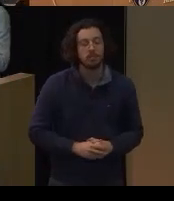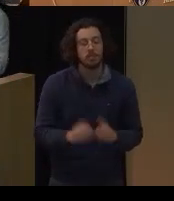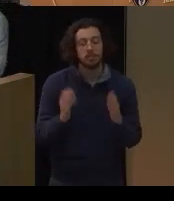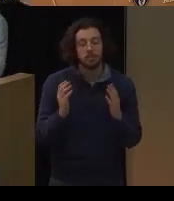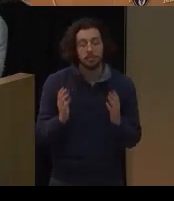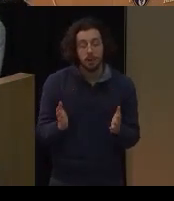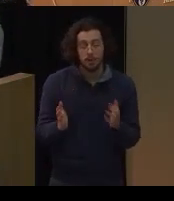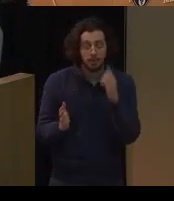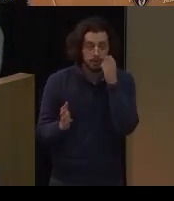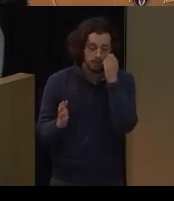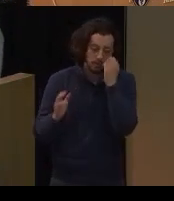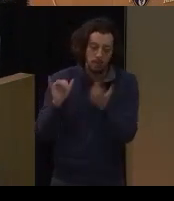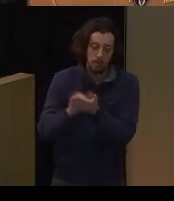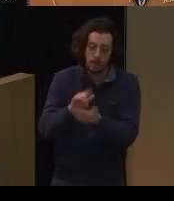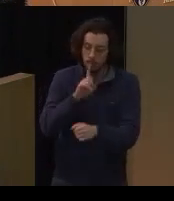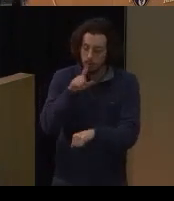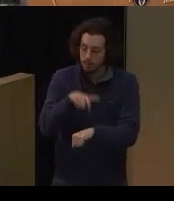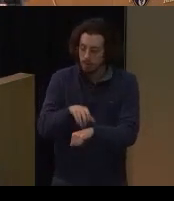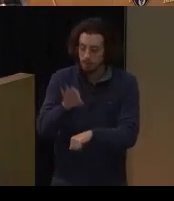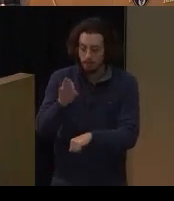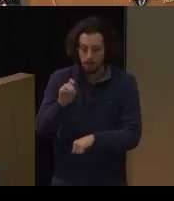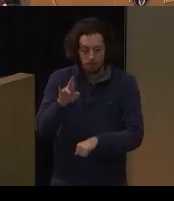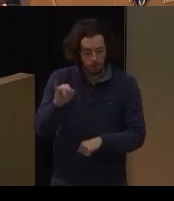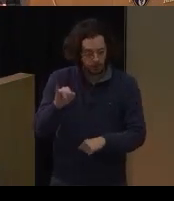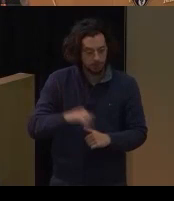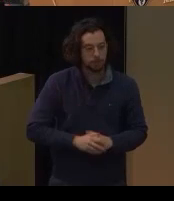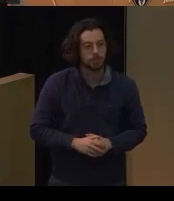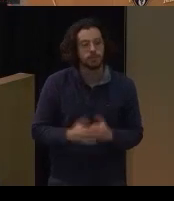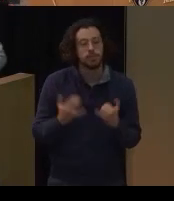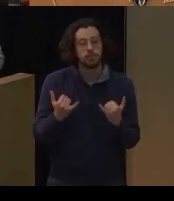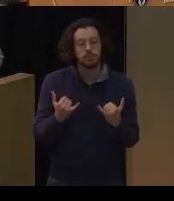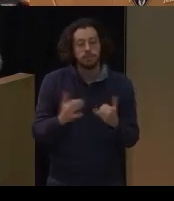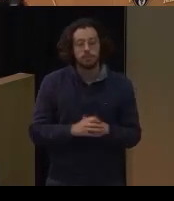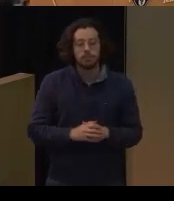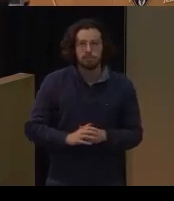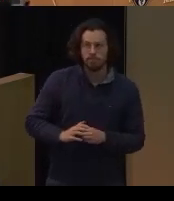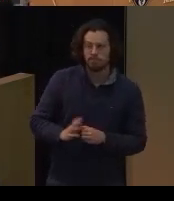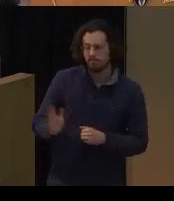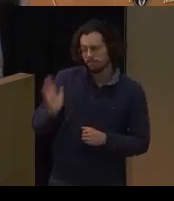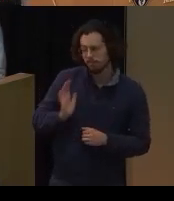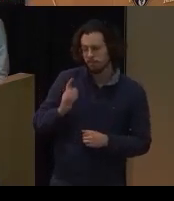that's real time from right now back um I guess when I was in graduate school and I